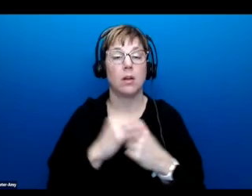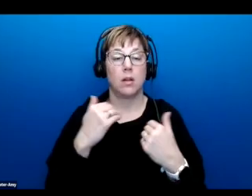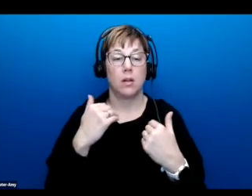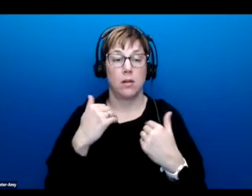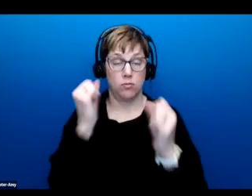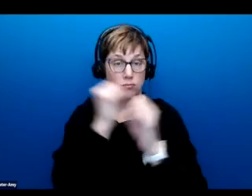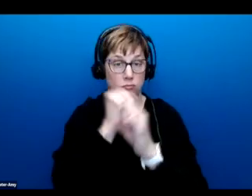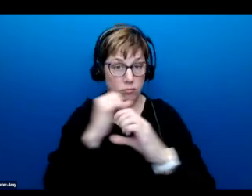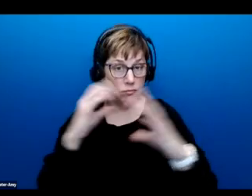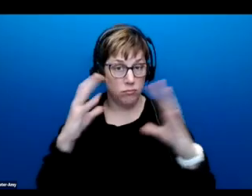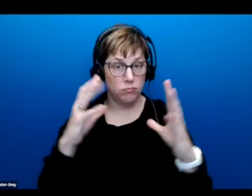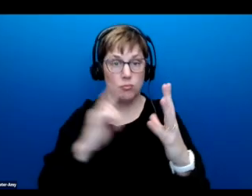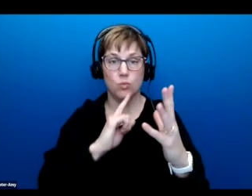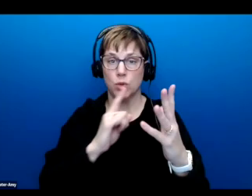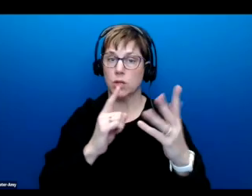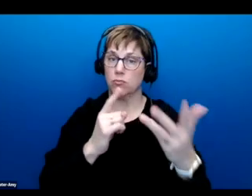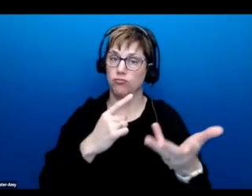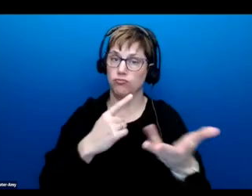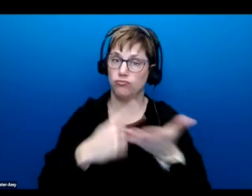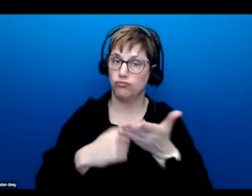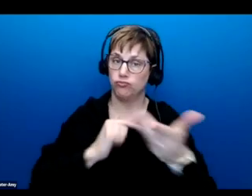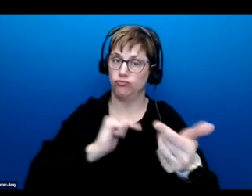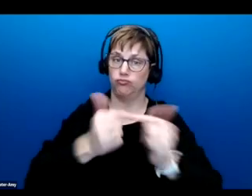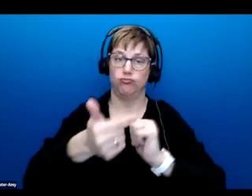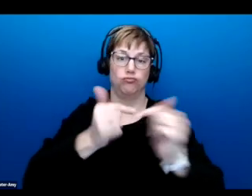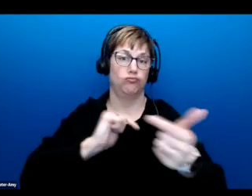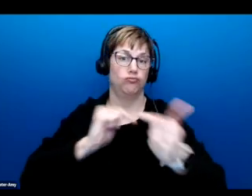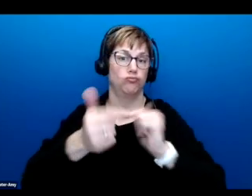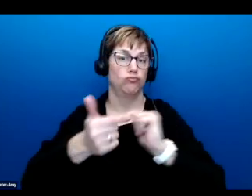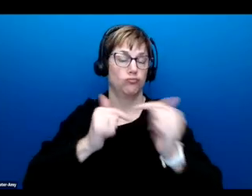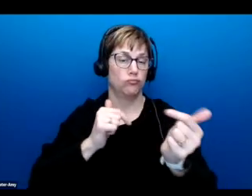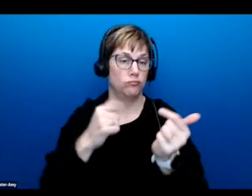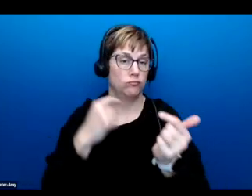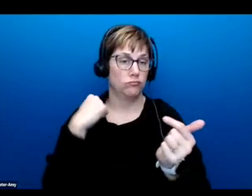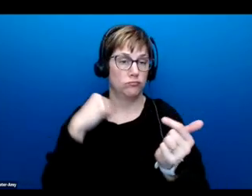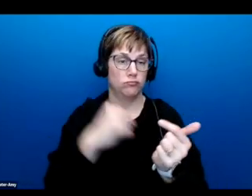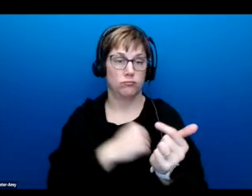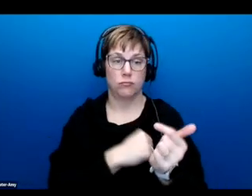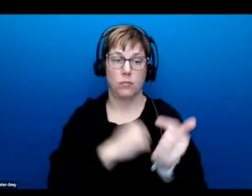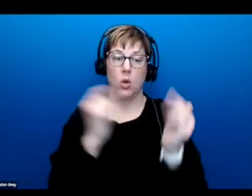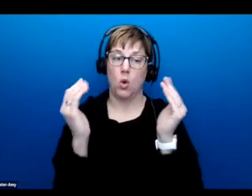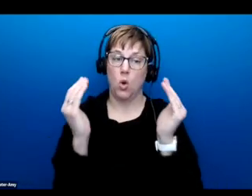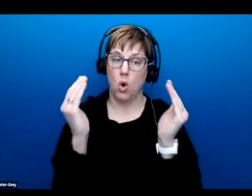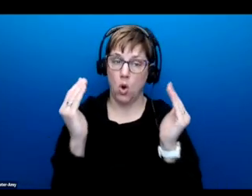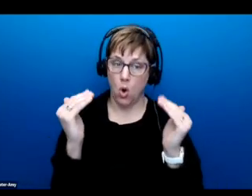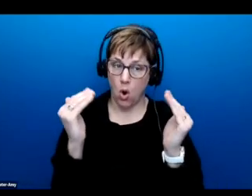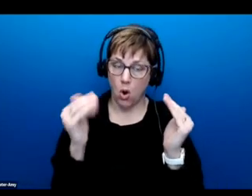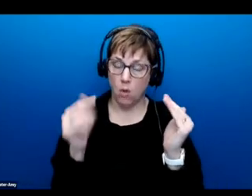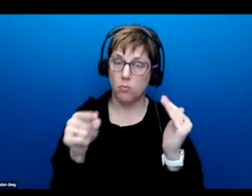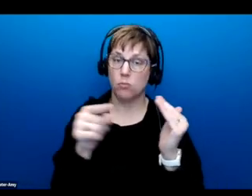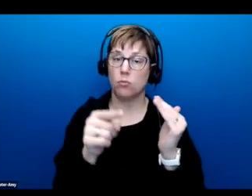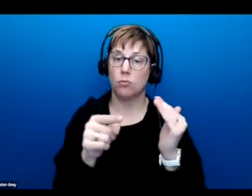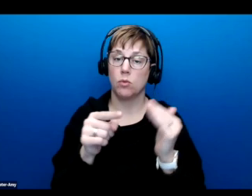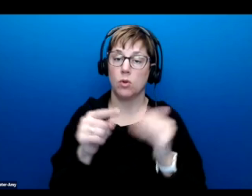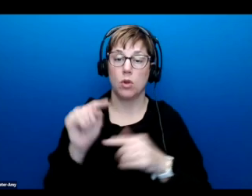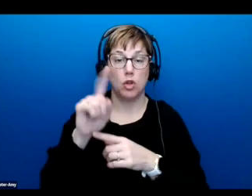a very interactive discussion today. And so we hope that you will engage your questions within the Q&A,